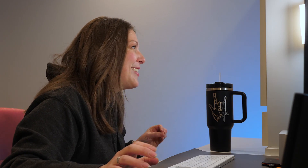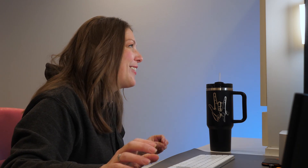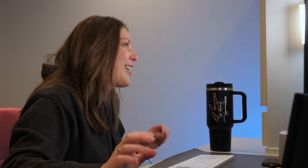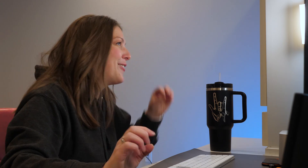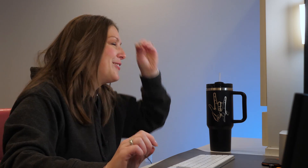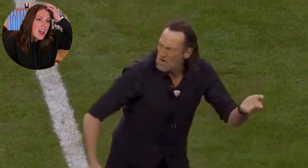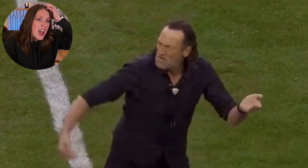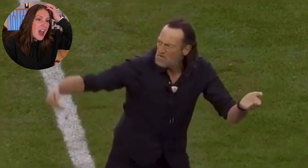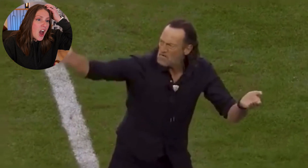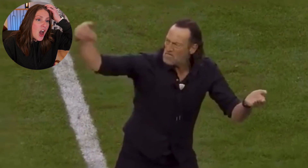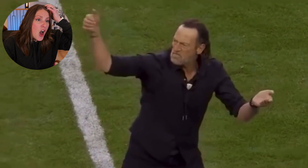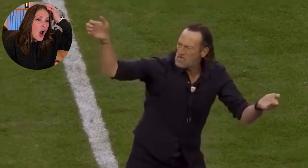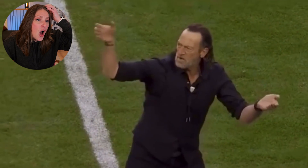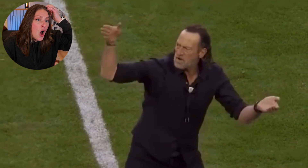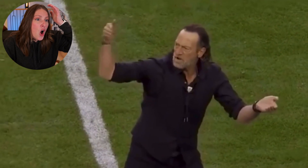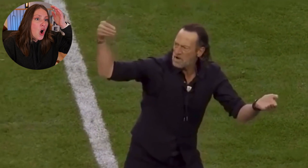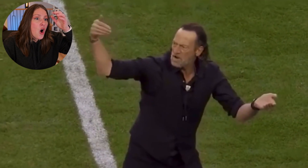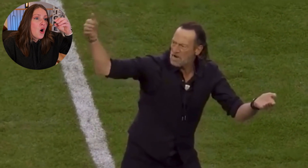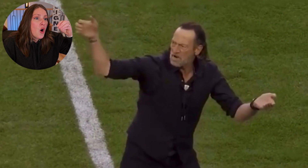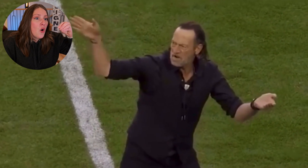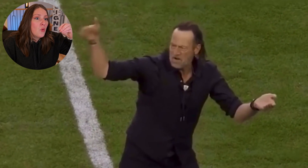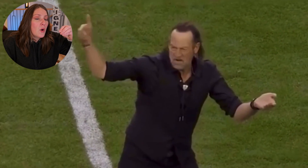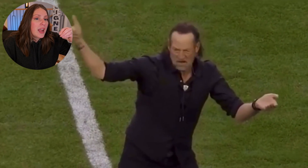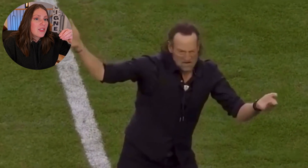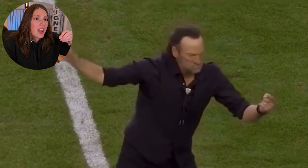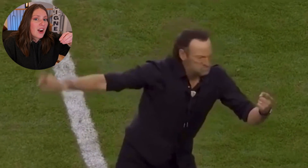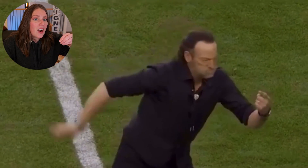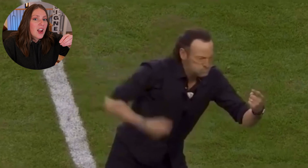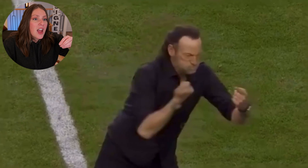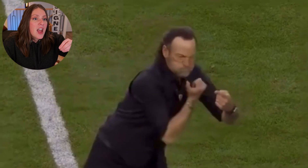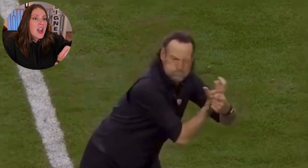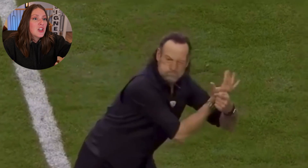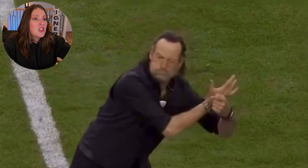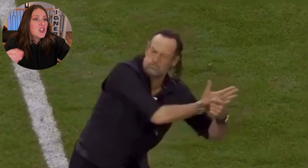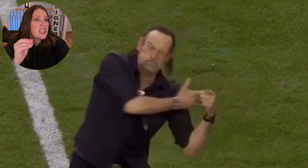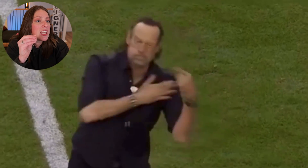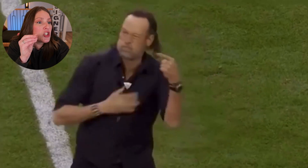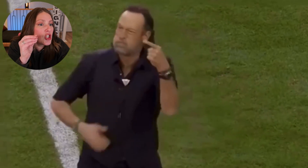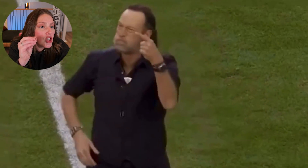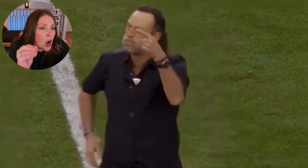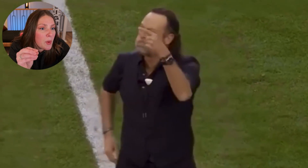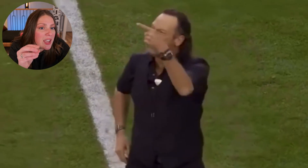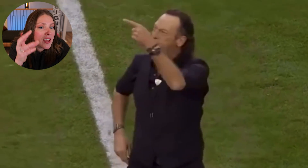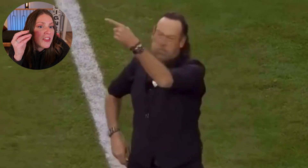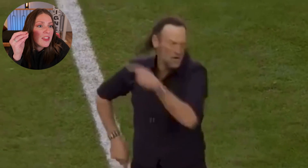Here we go. right there. He's showing